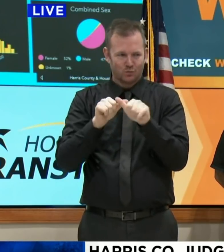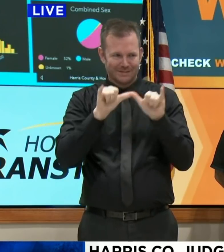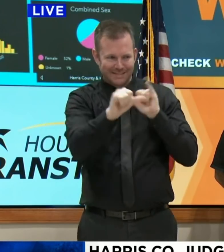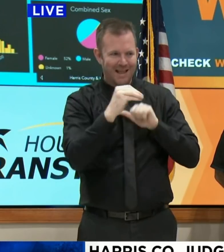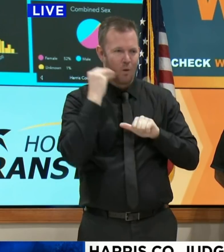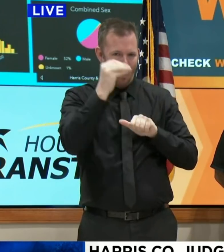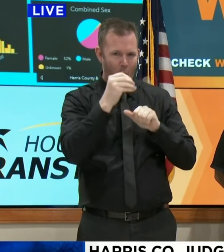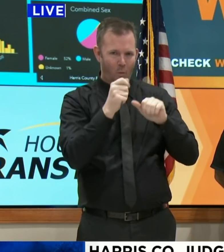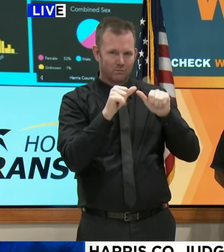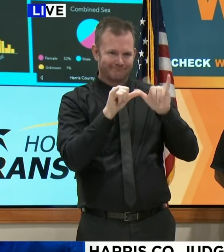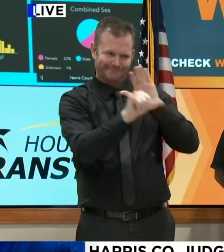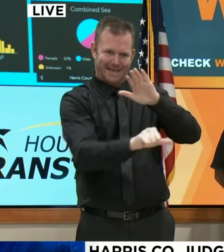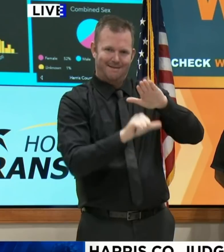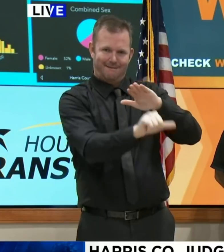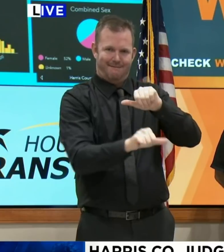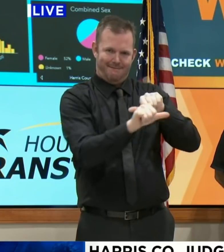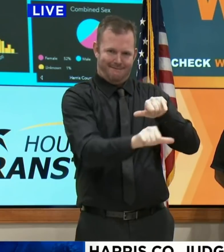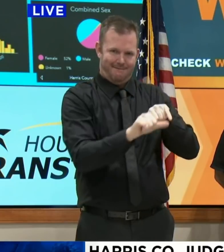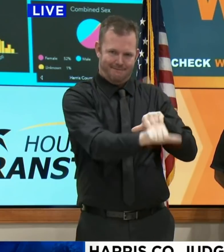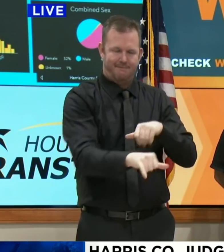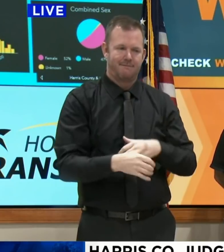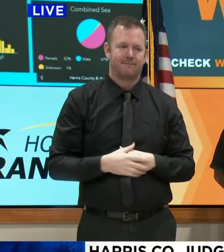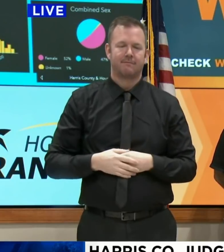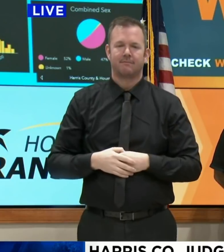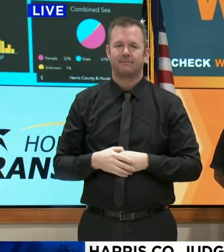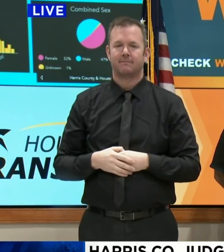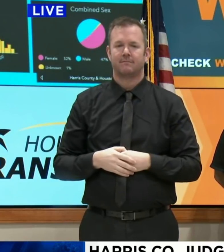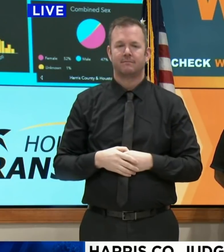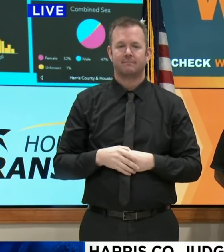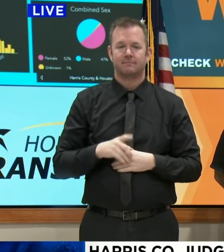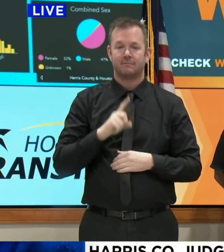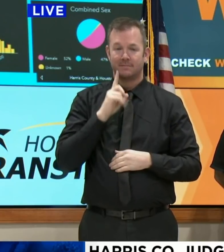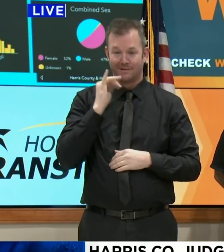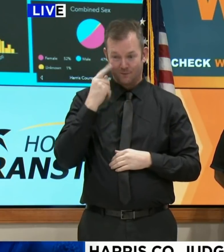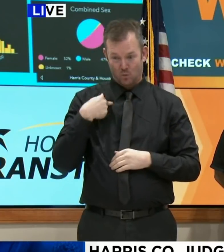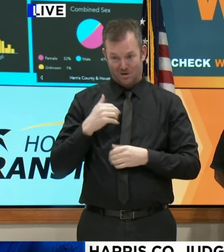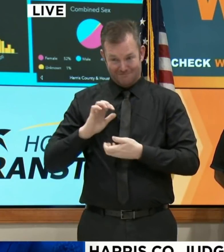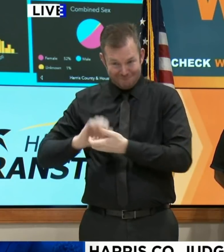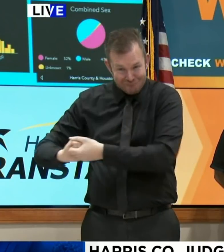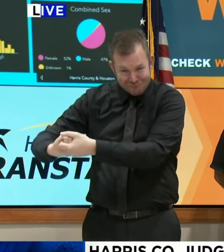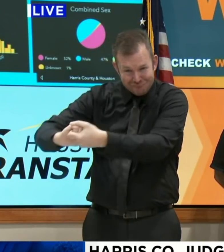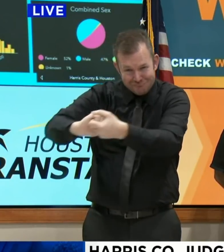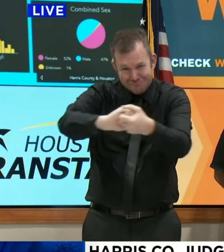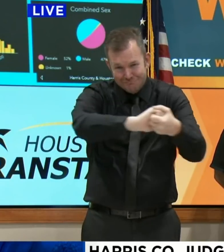place to begin lifting the restrictions but how the restrictions but how quickly we do that will depend quickly we do that will depend on each of you to continue to